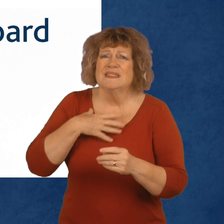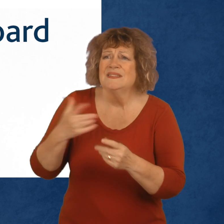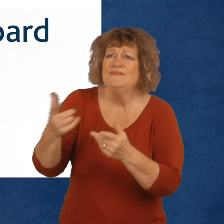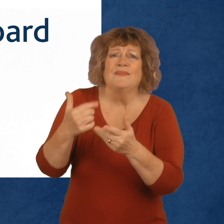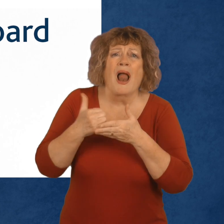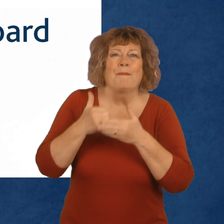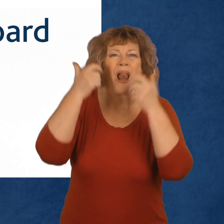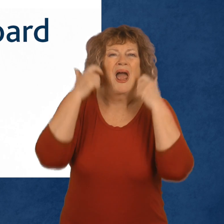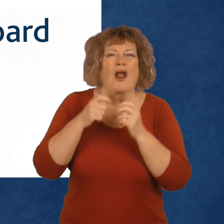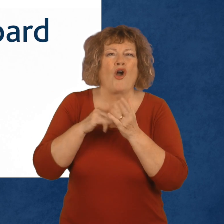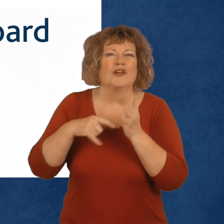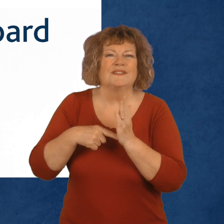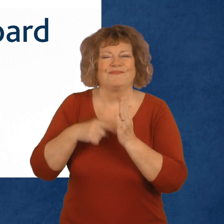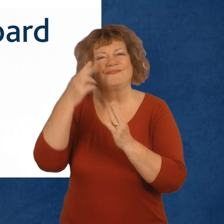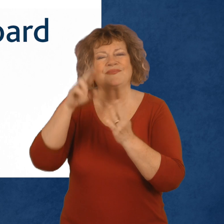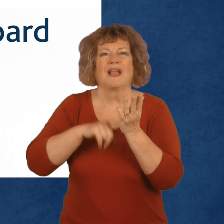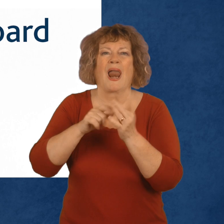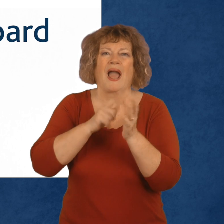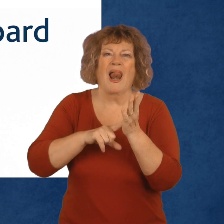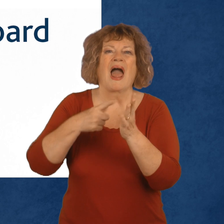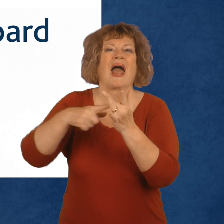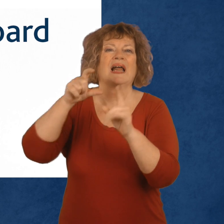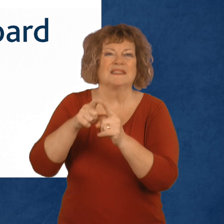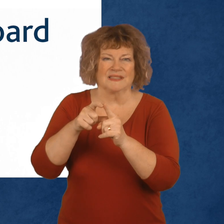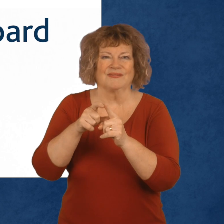Legal aid is only available in a small number of cases.